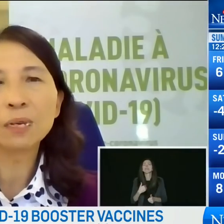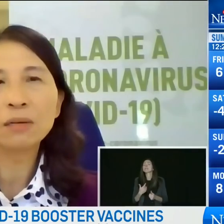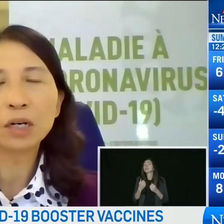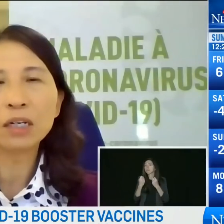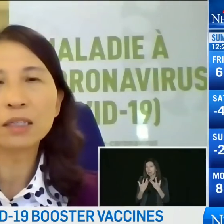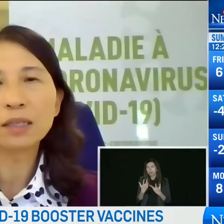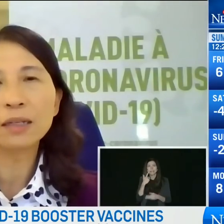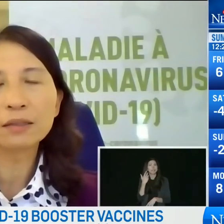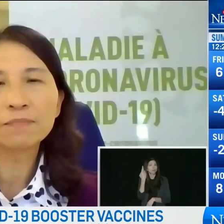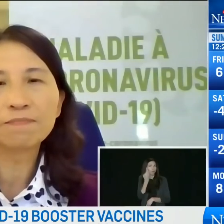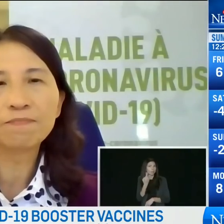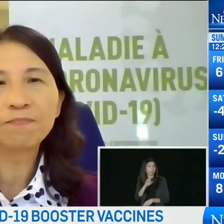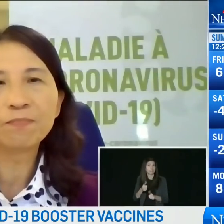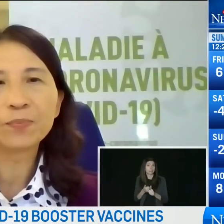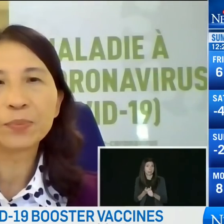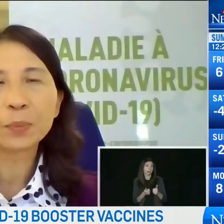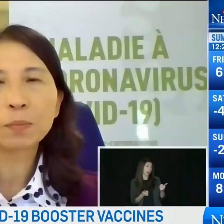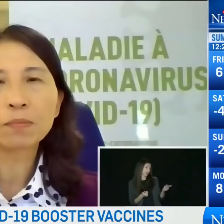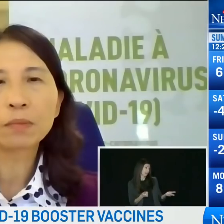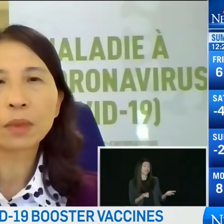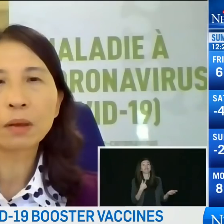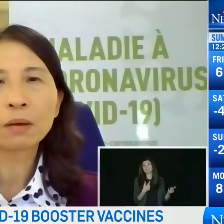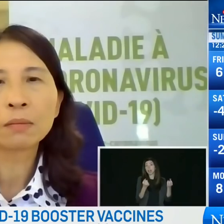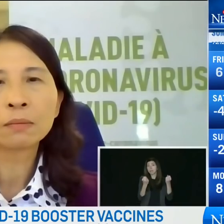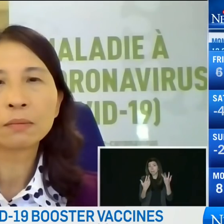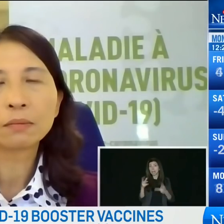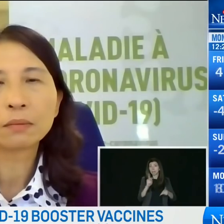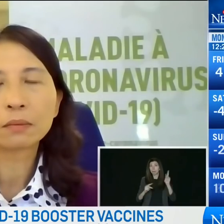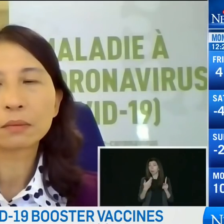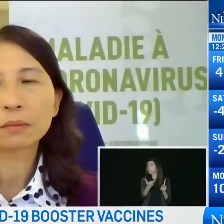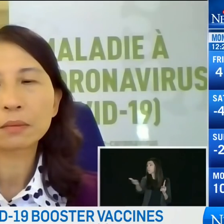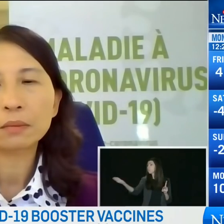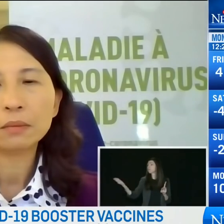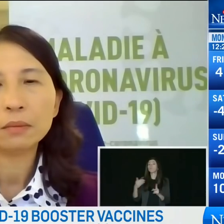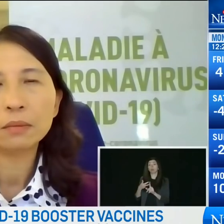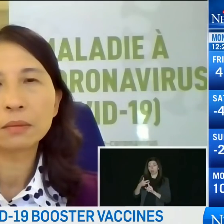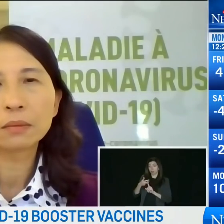AND FOR THE YOUNGER PEOPLE, THEY